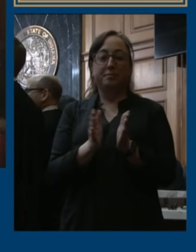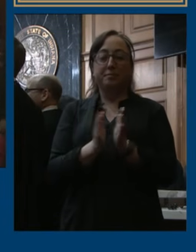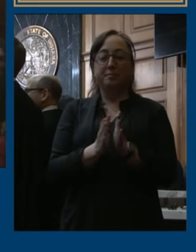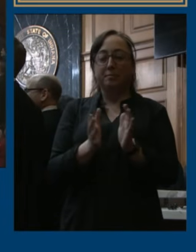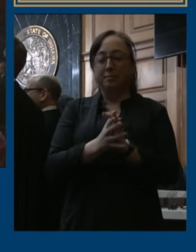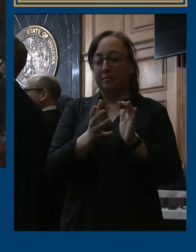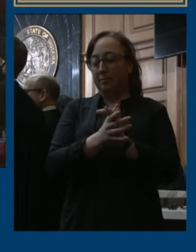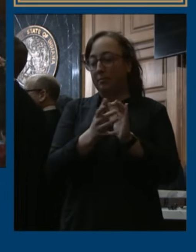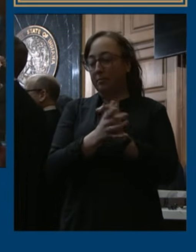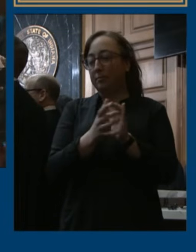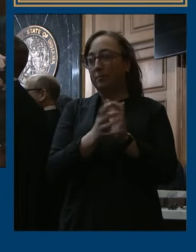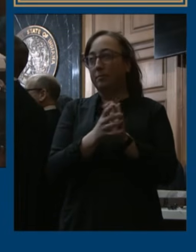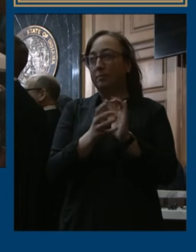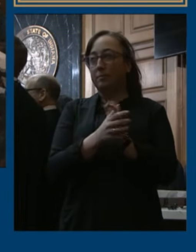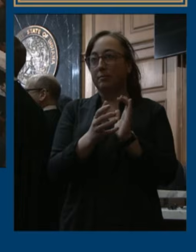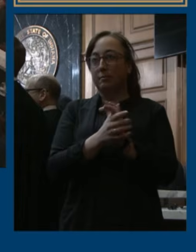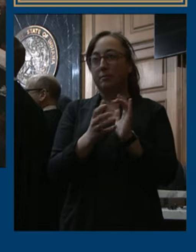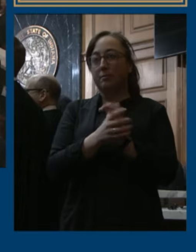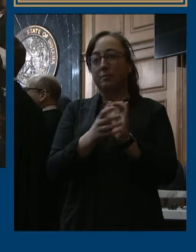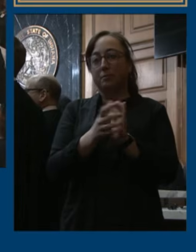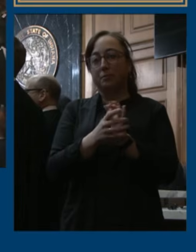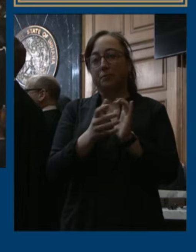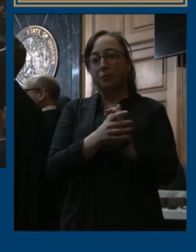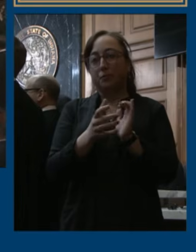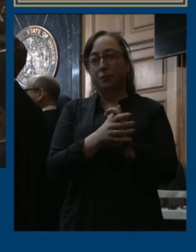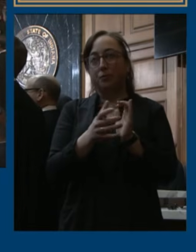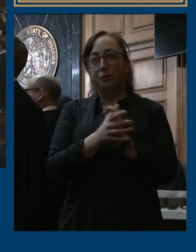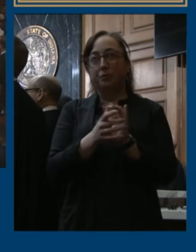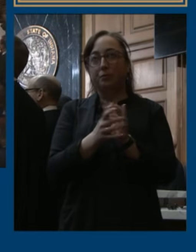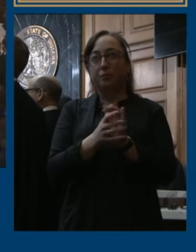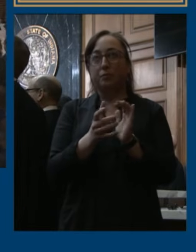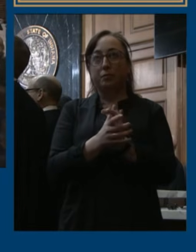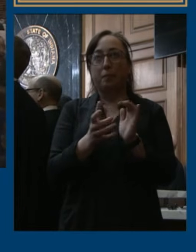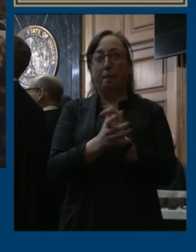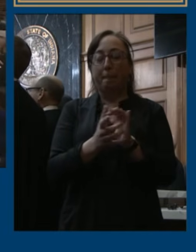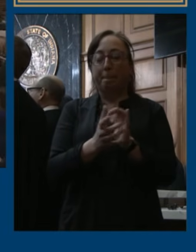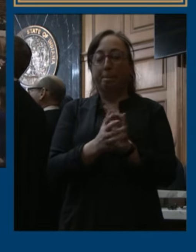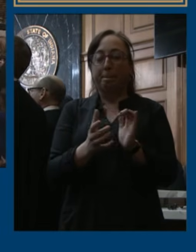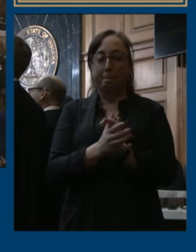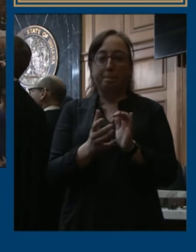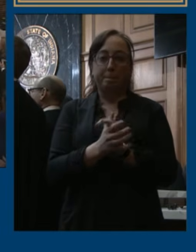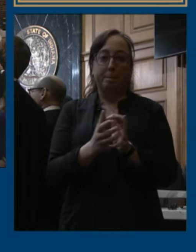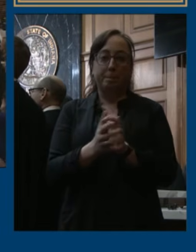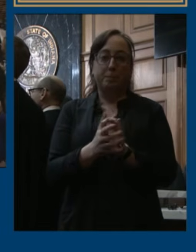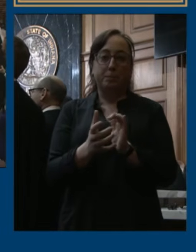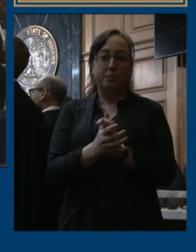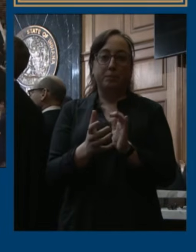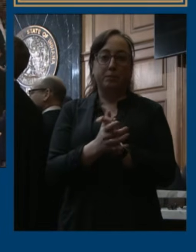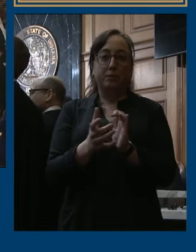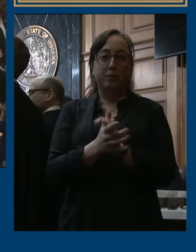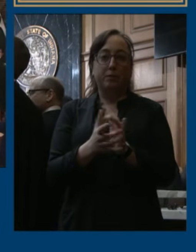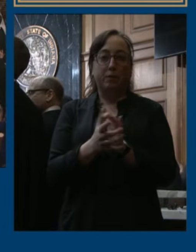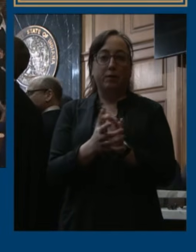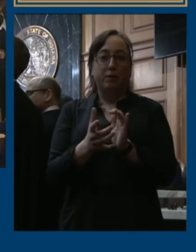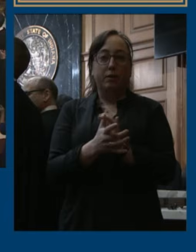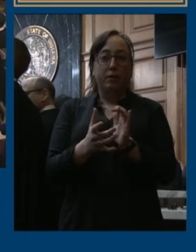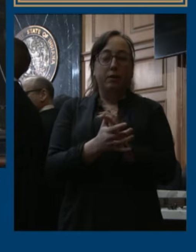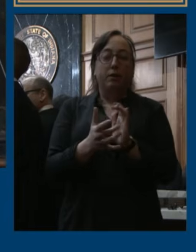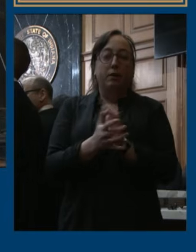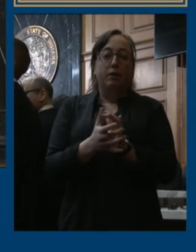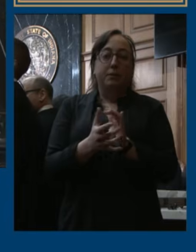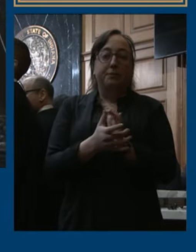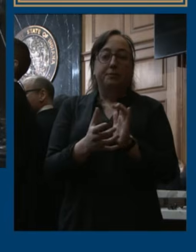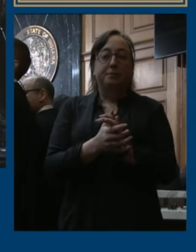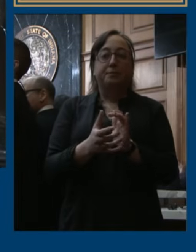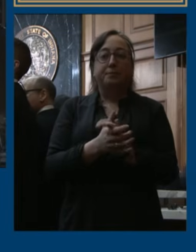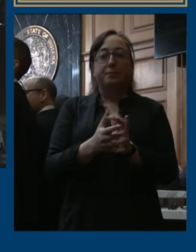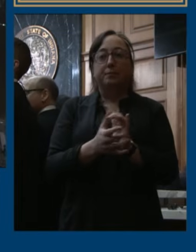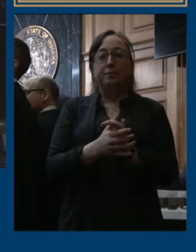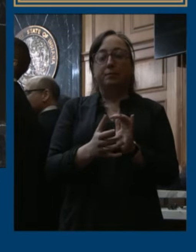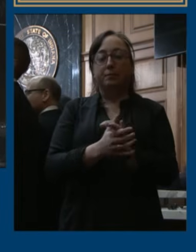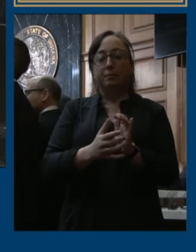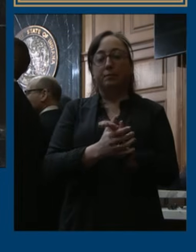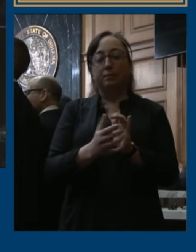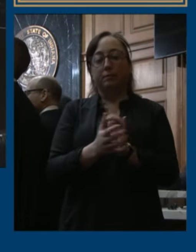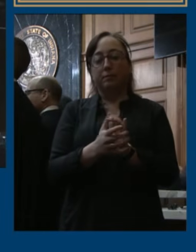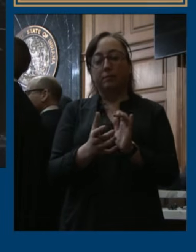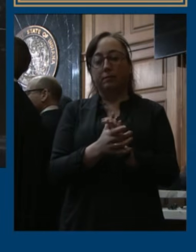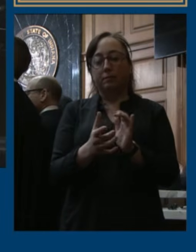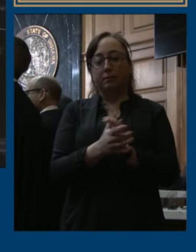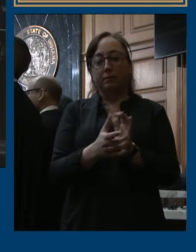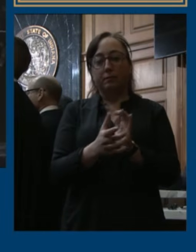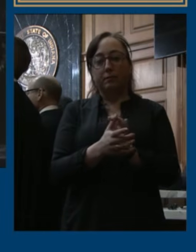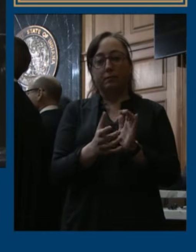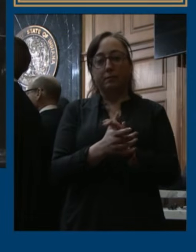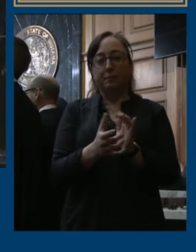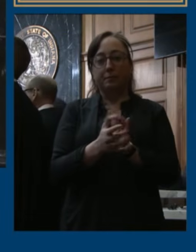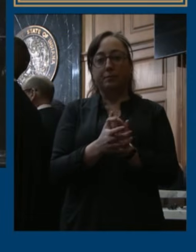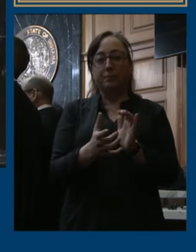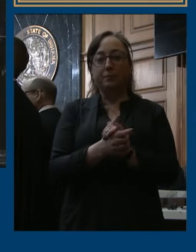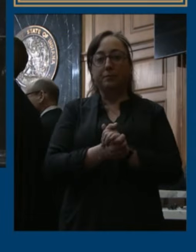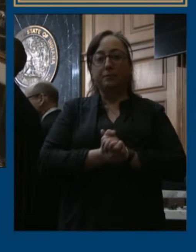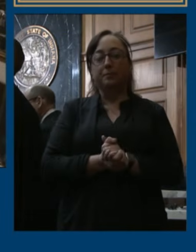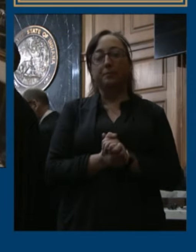THANK YOU.